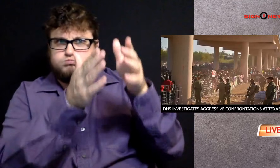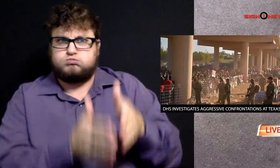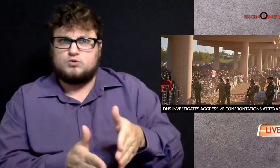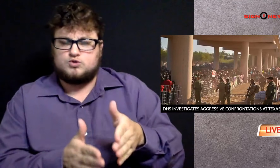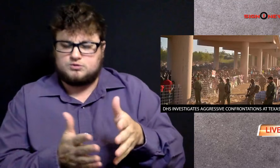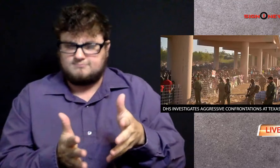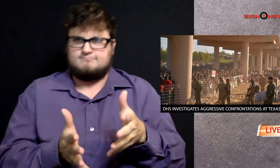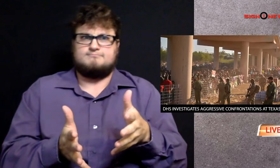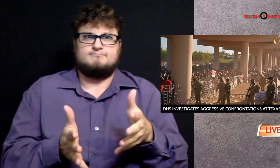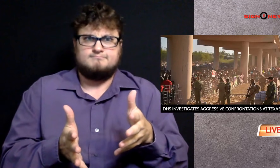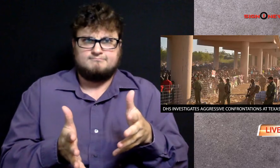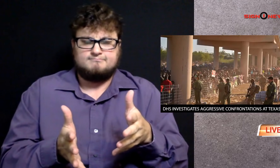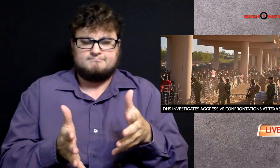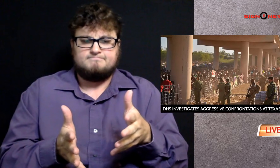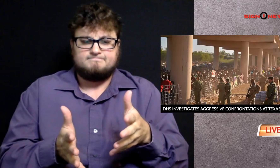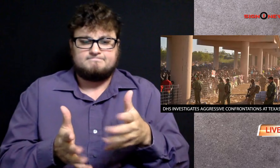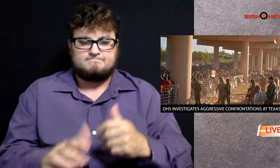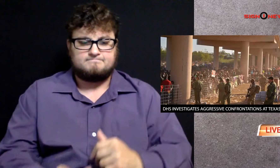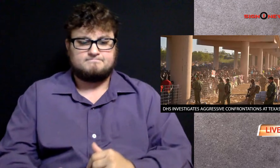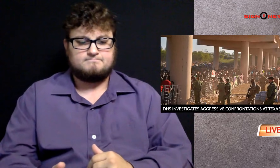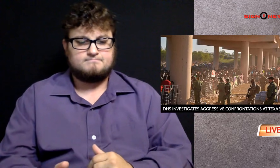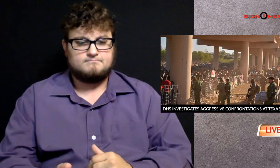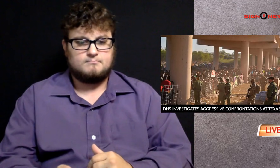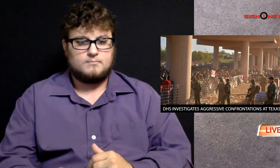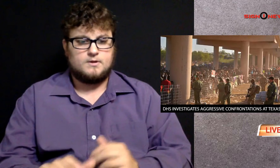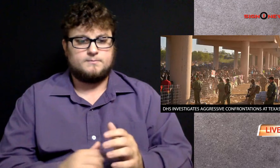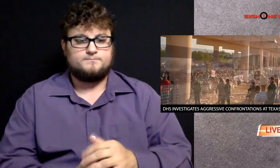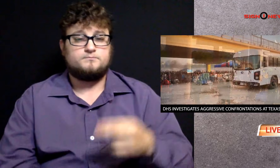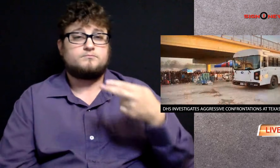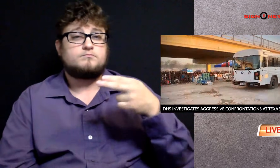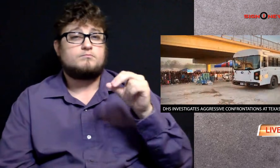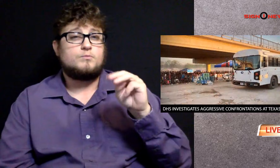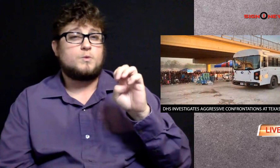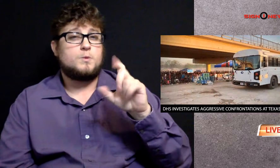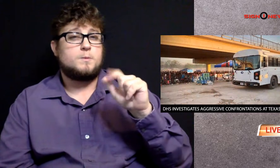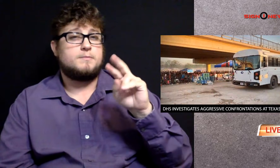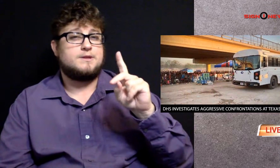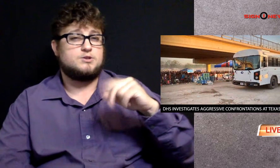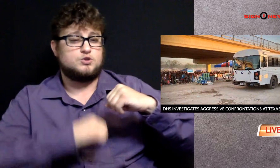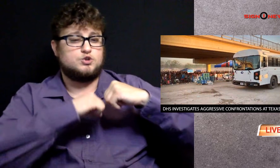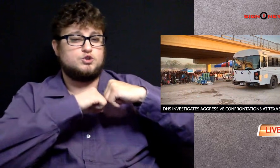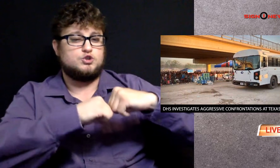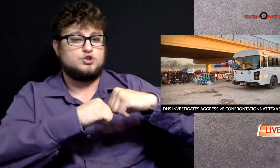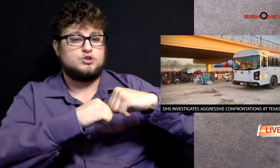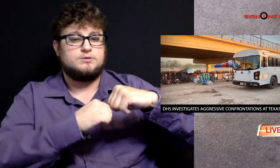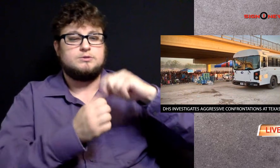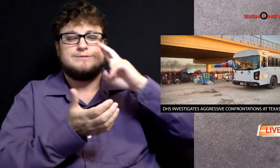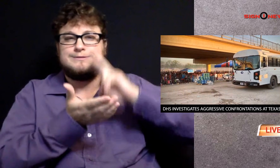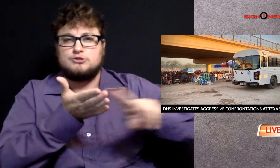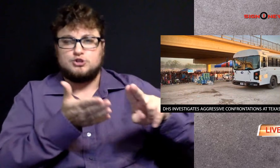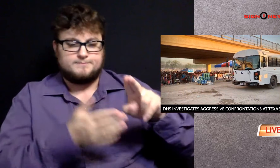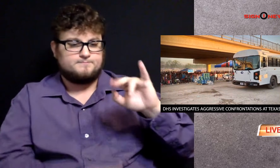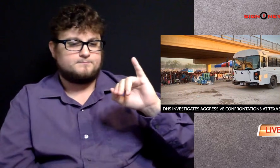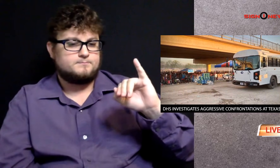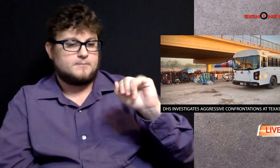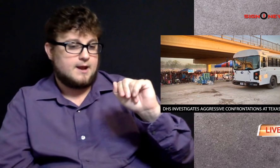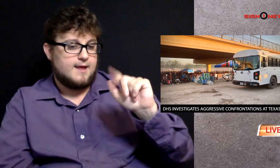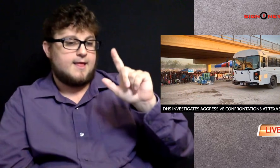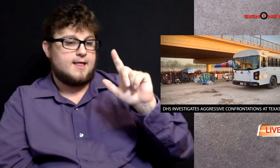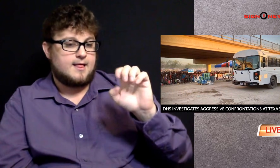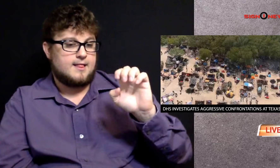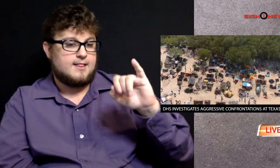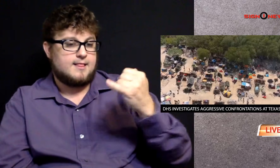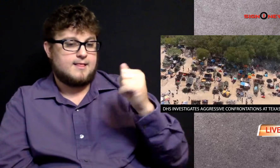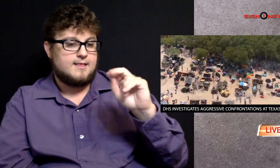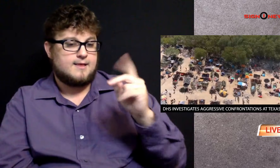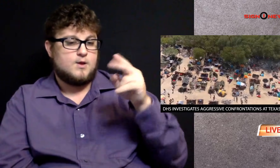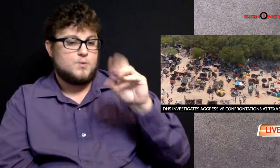showing a border patrol agent lashing at a migrant with a whip